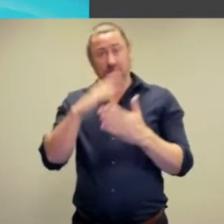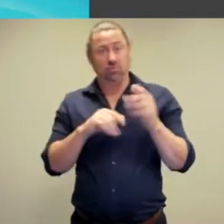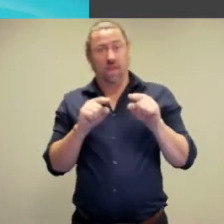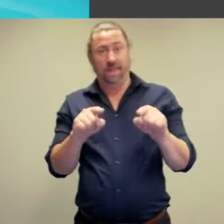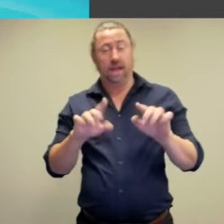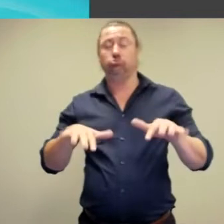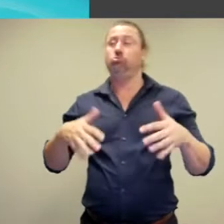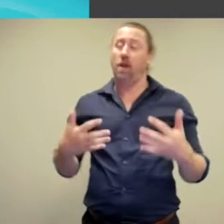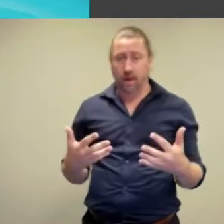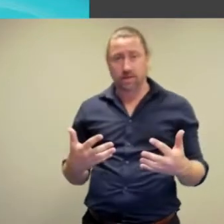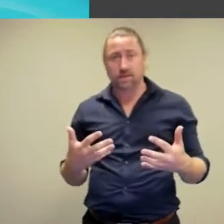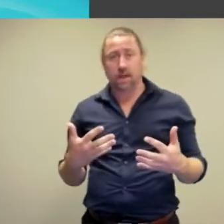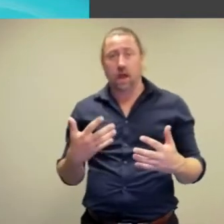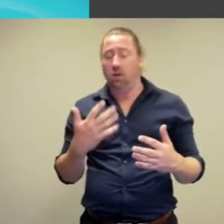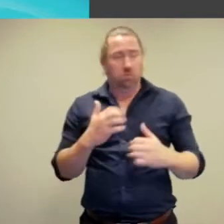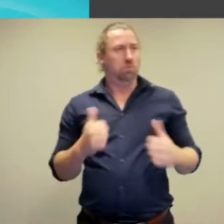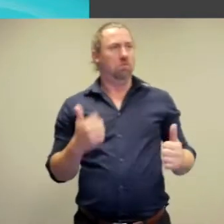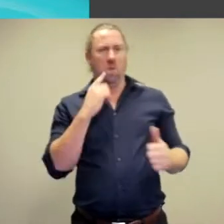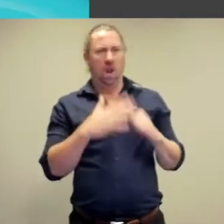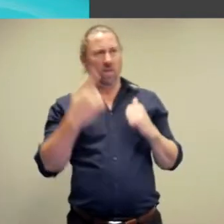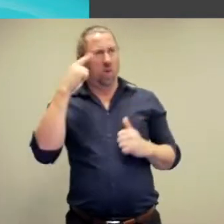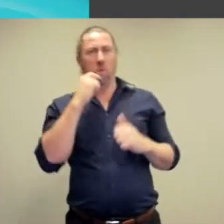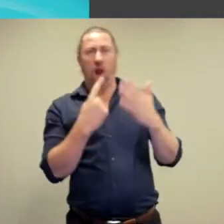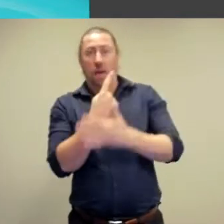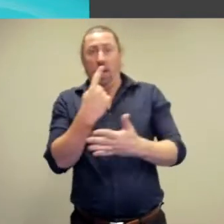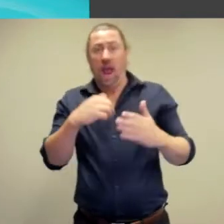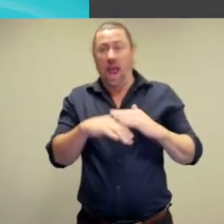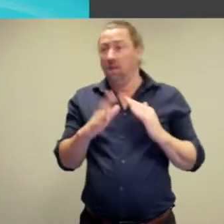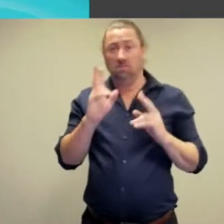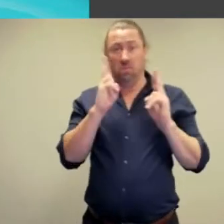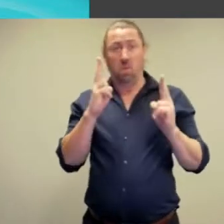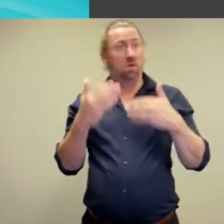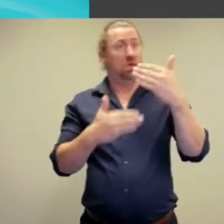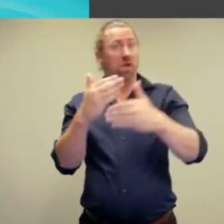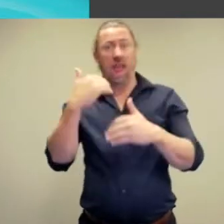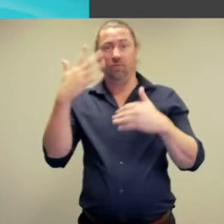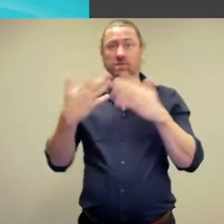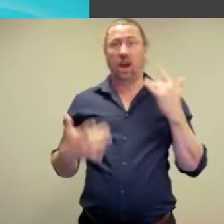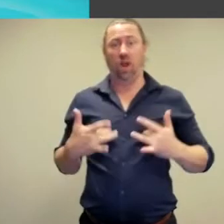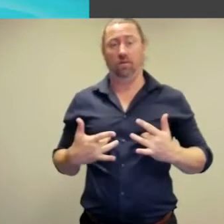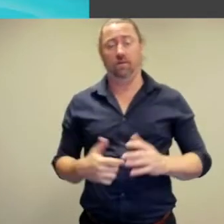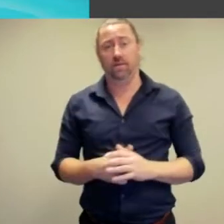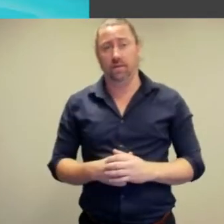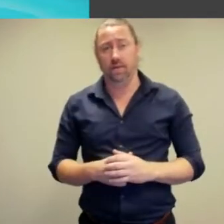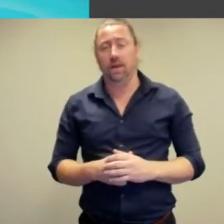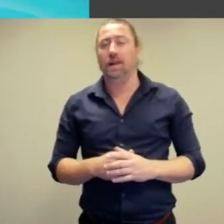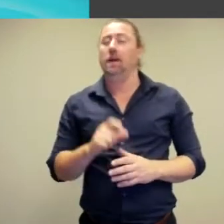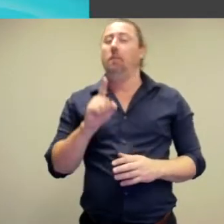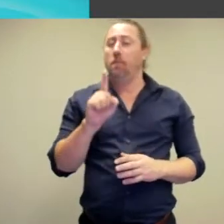unexpected places in everyday life